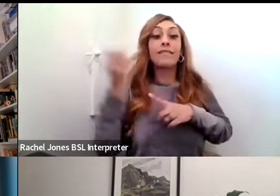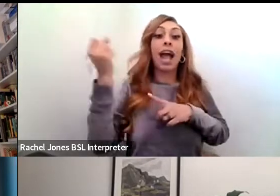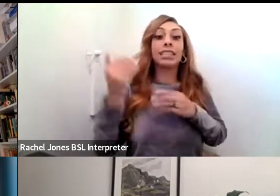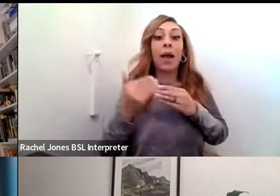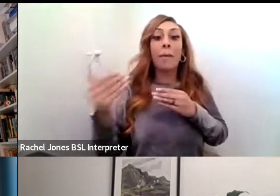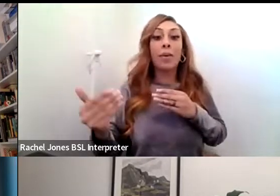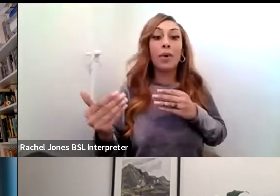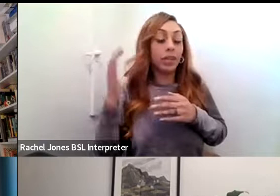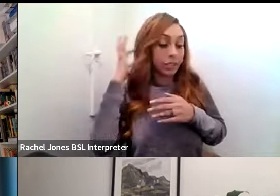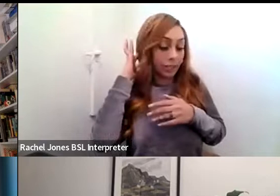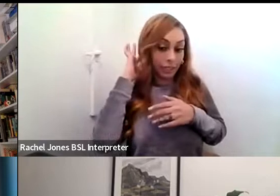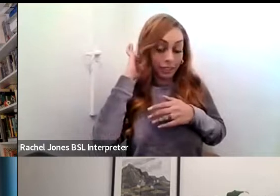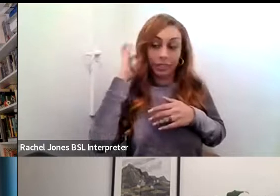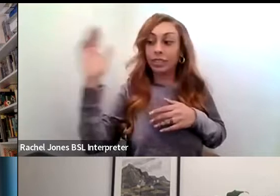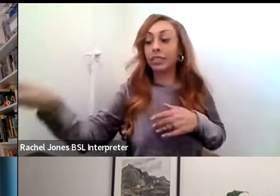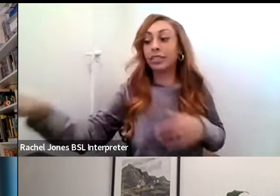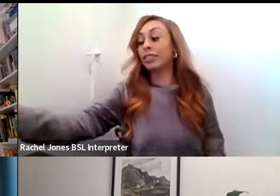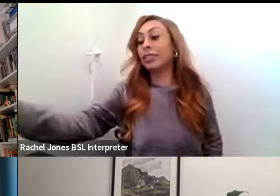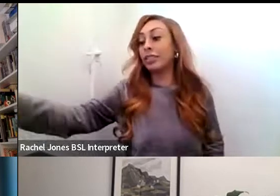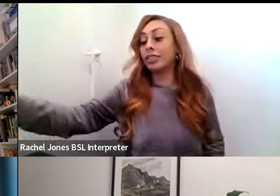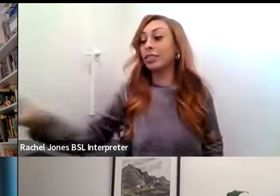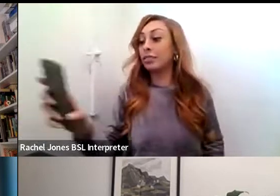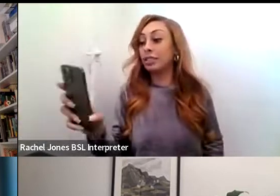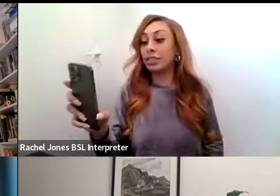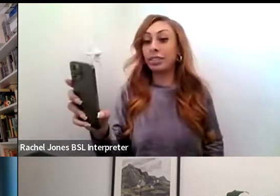when and where is the best place to look for that?